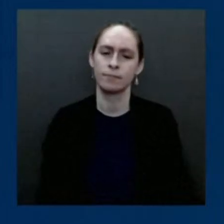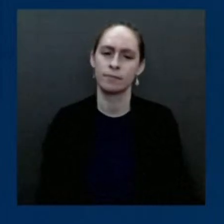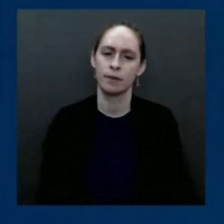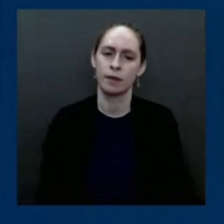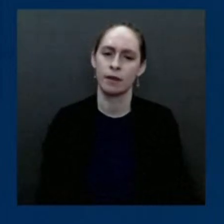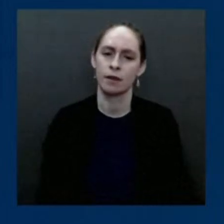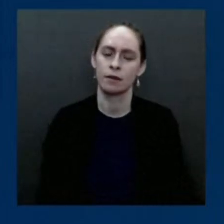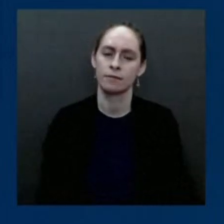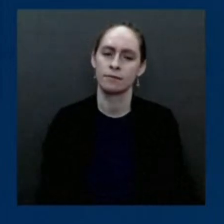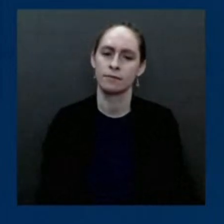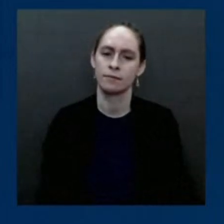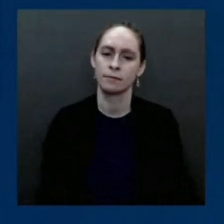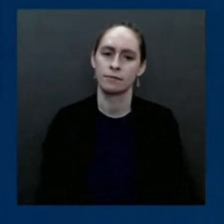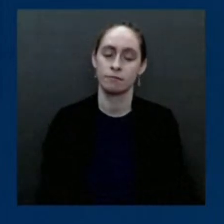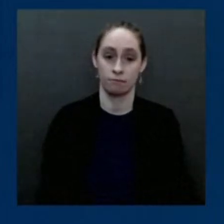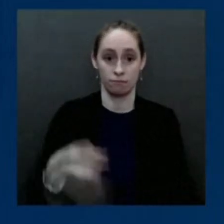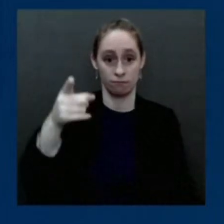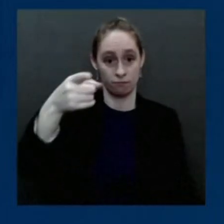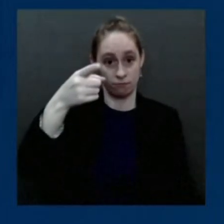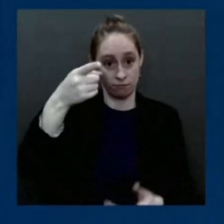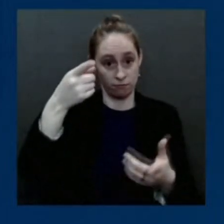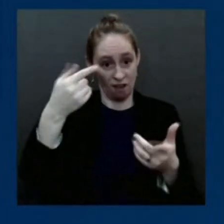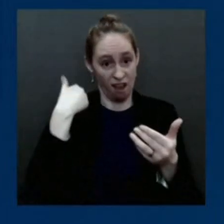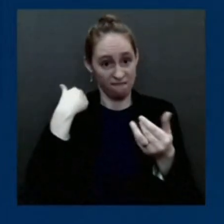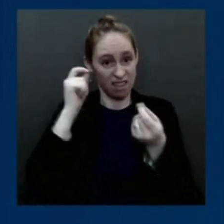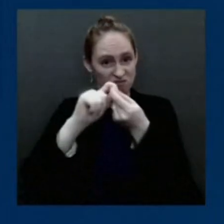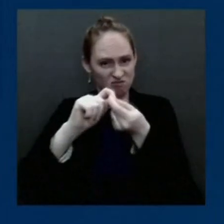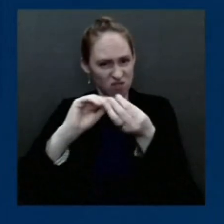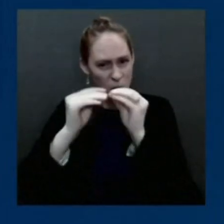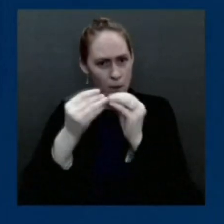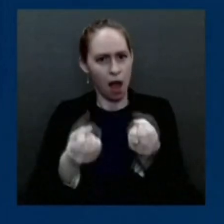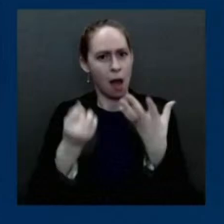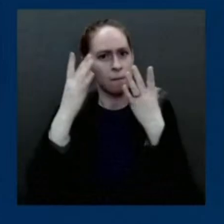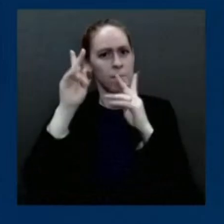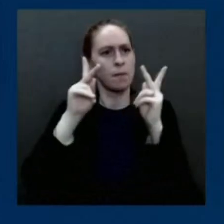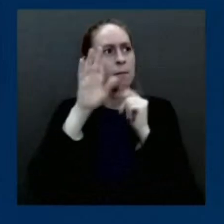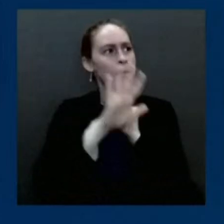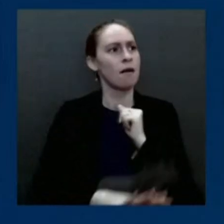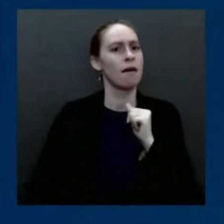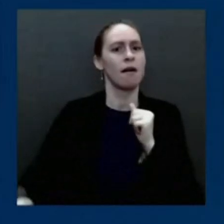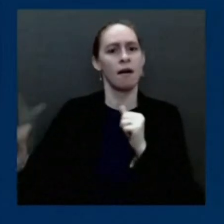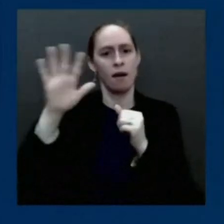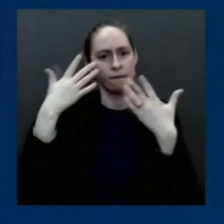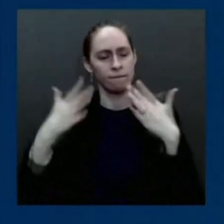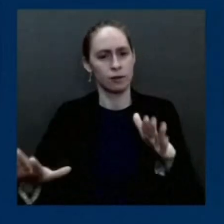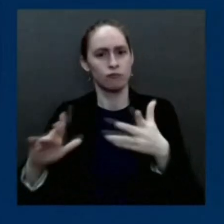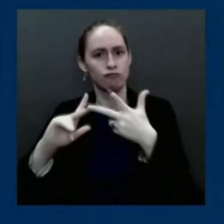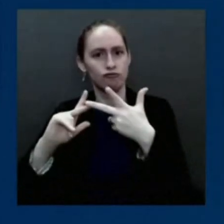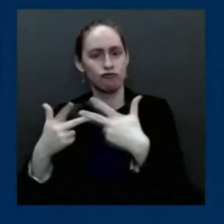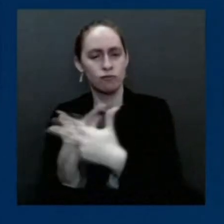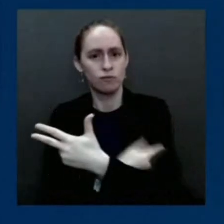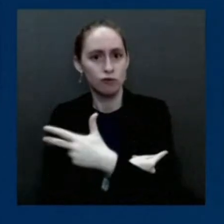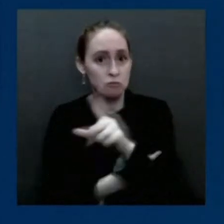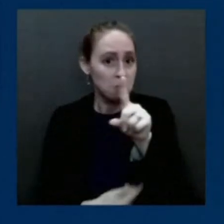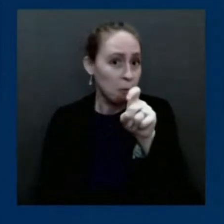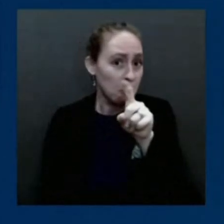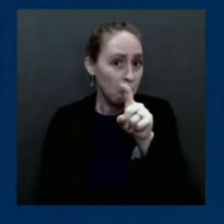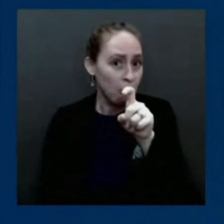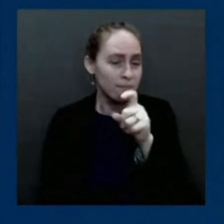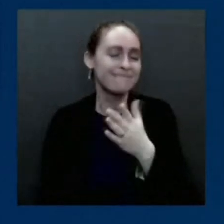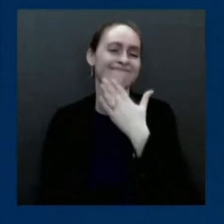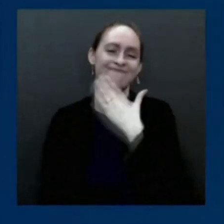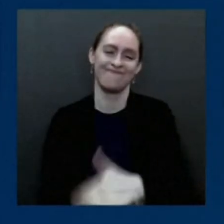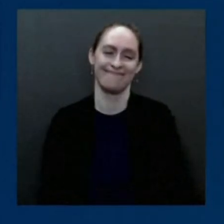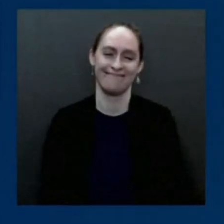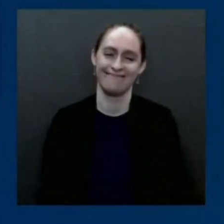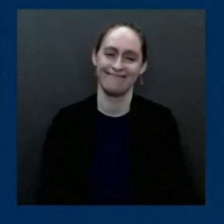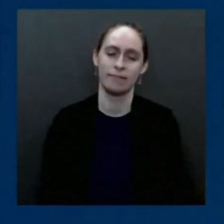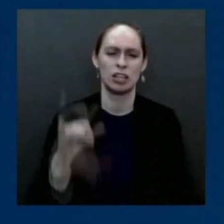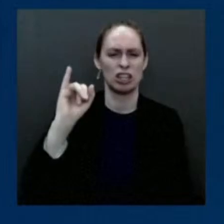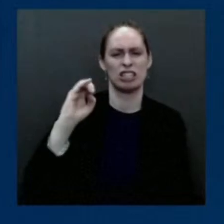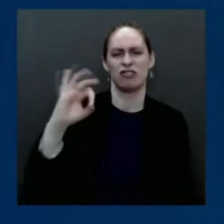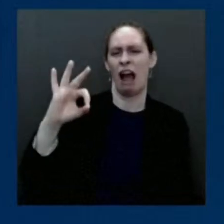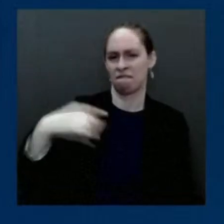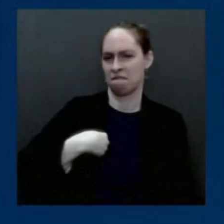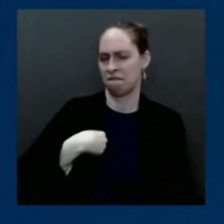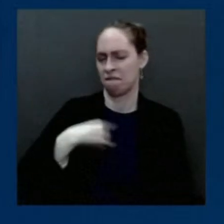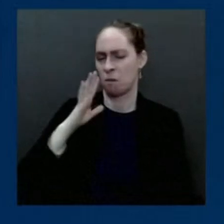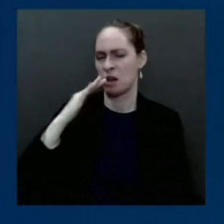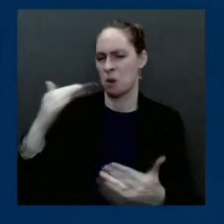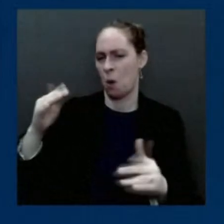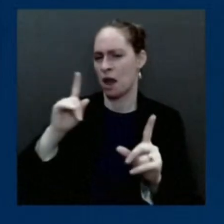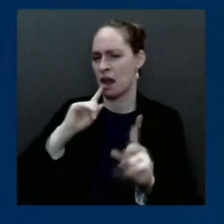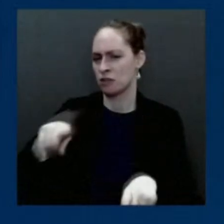FOR OW ACCURATE THEY ARE THAT